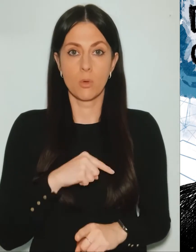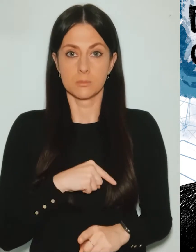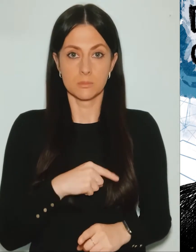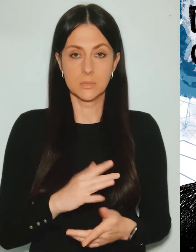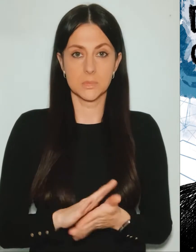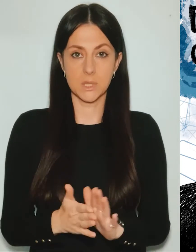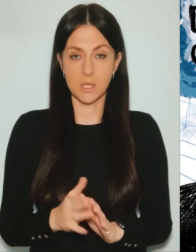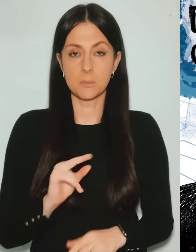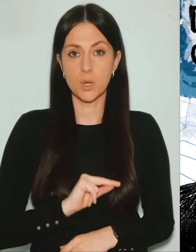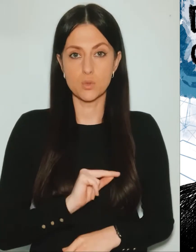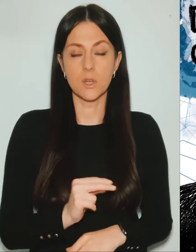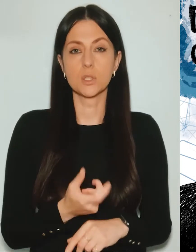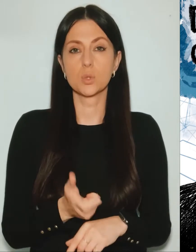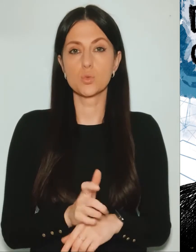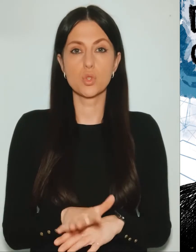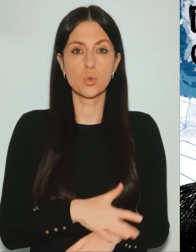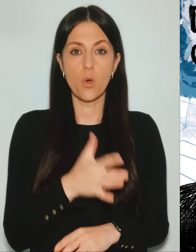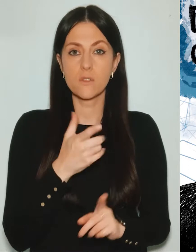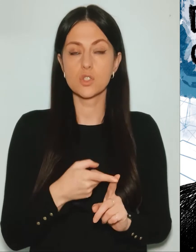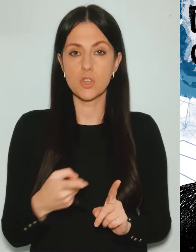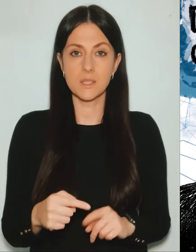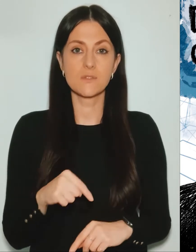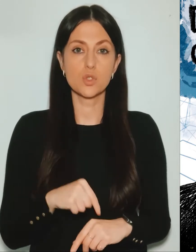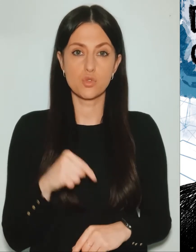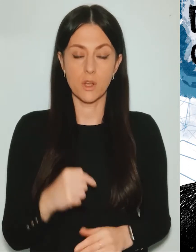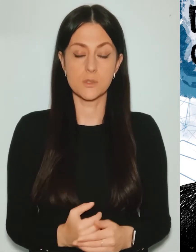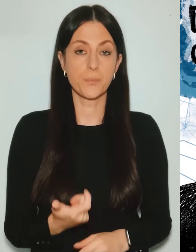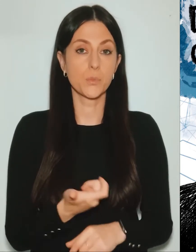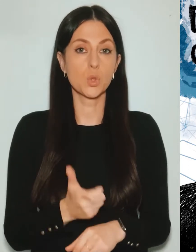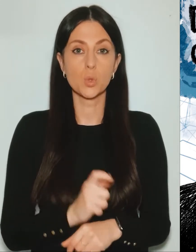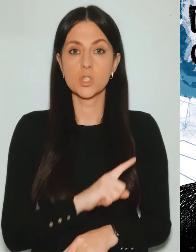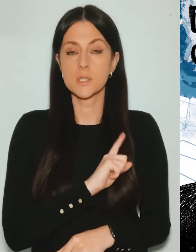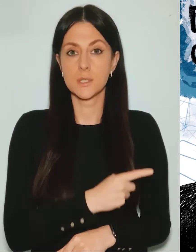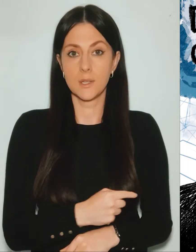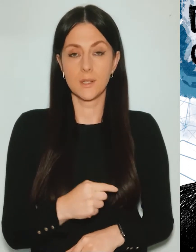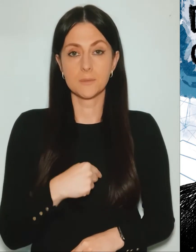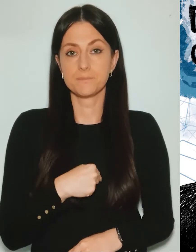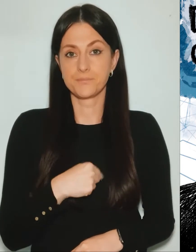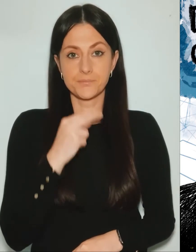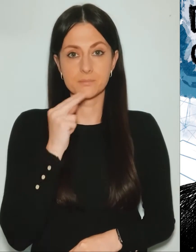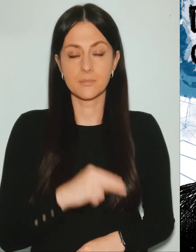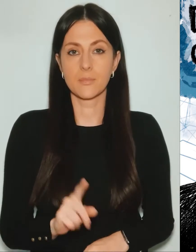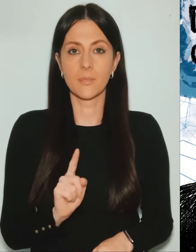For a very long time, a pang of very strong guilt was felt. I was blaming myself for everything.